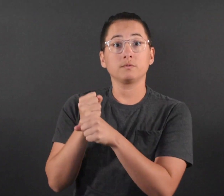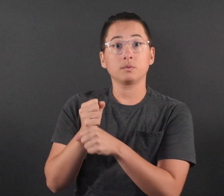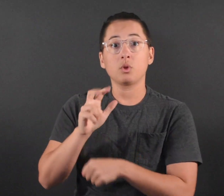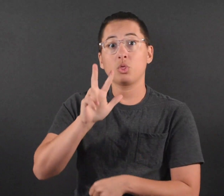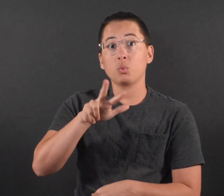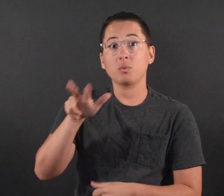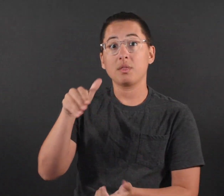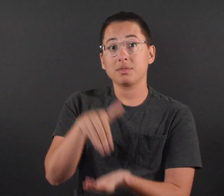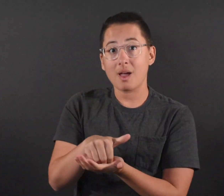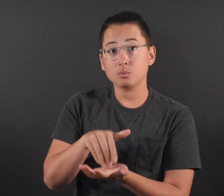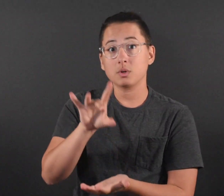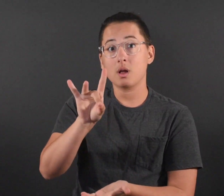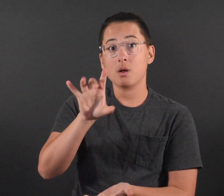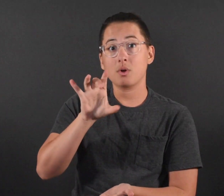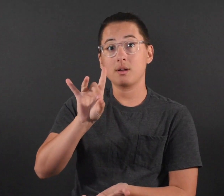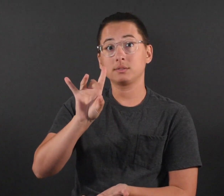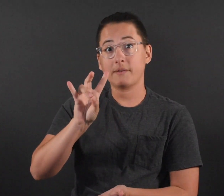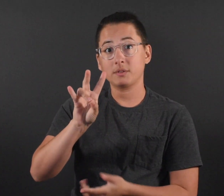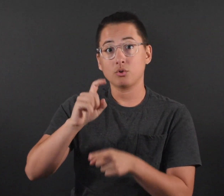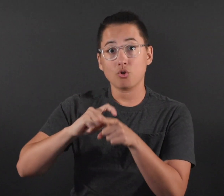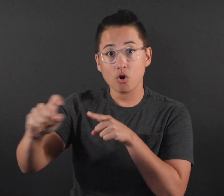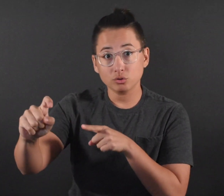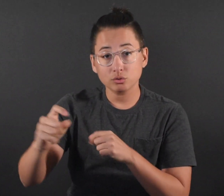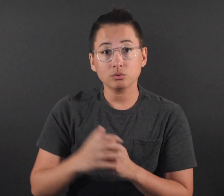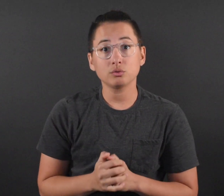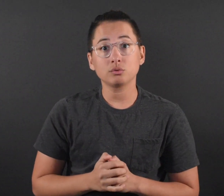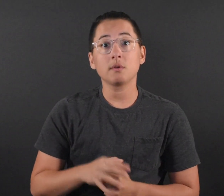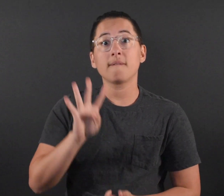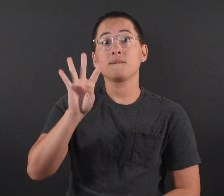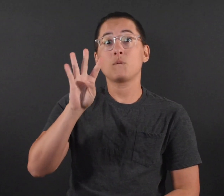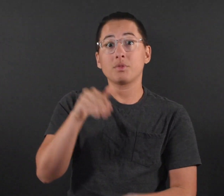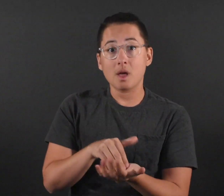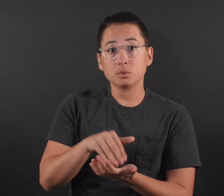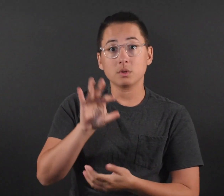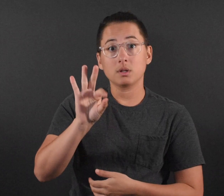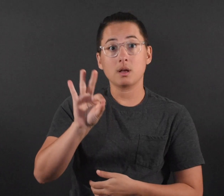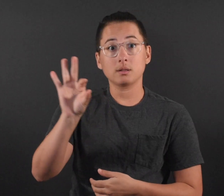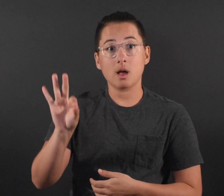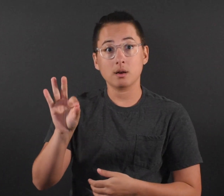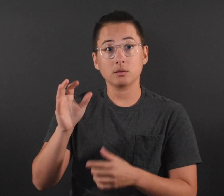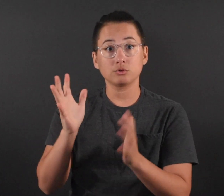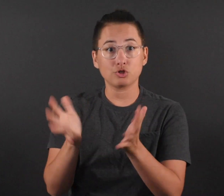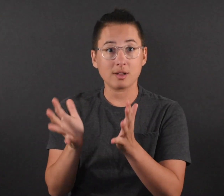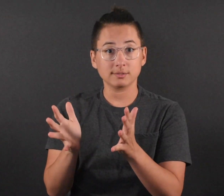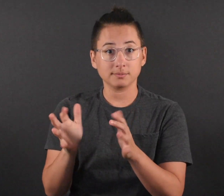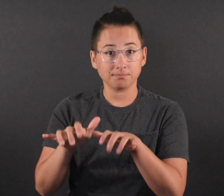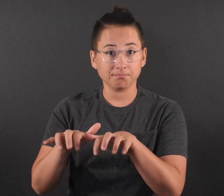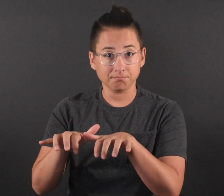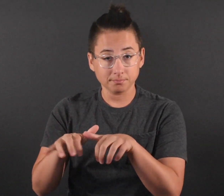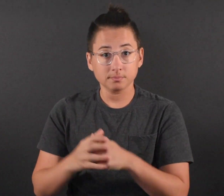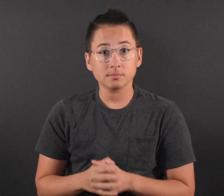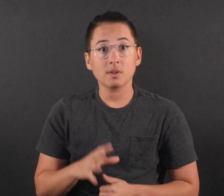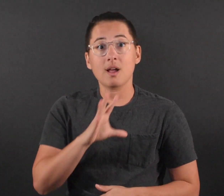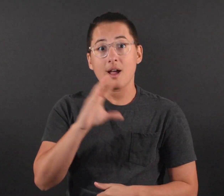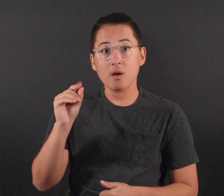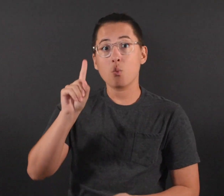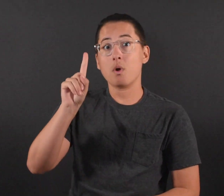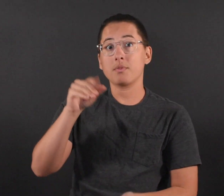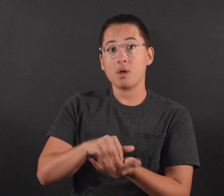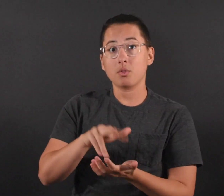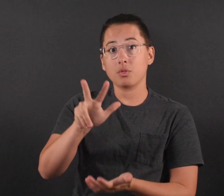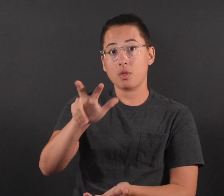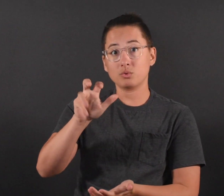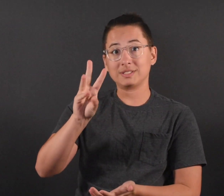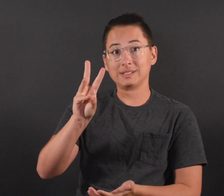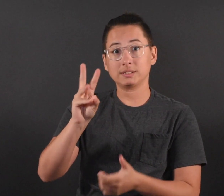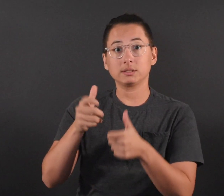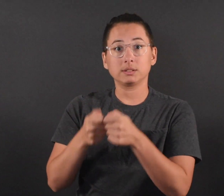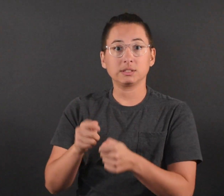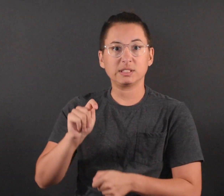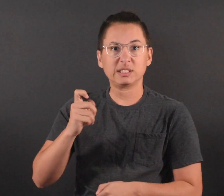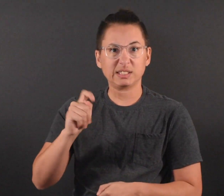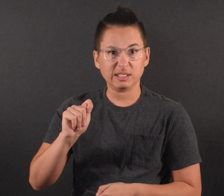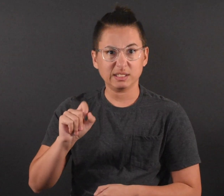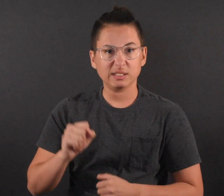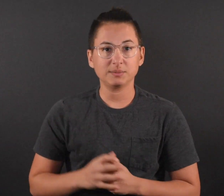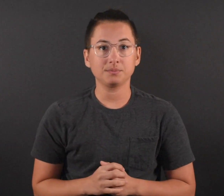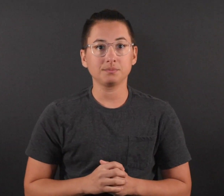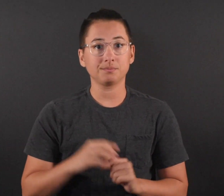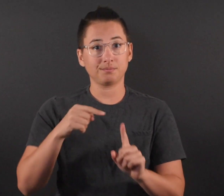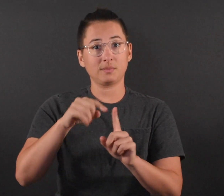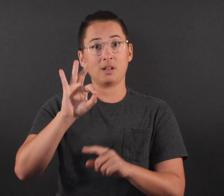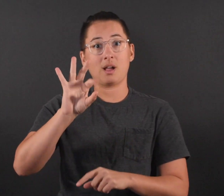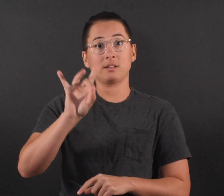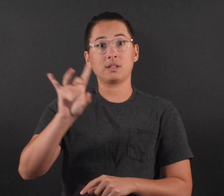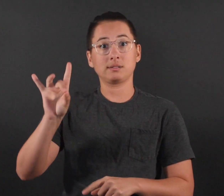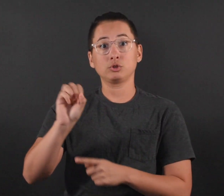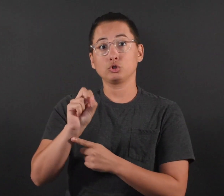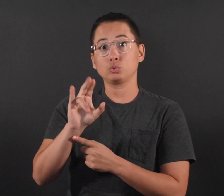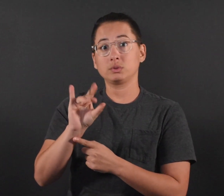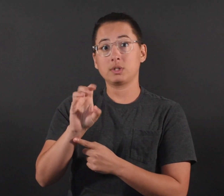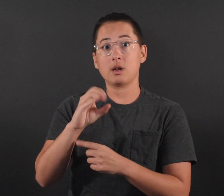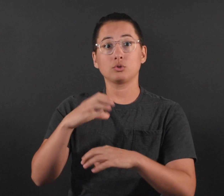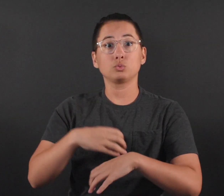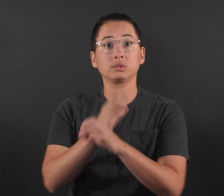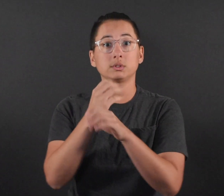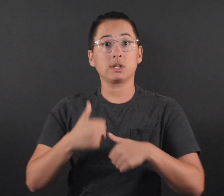Minnesota received 33,887 calls, 4,099 chats, and 1,306 texts in 2021.